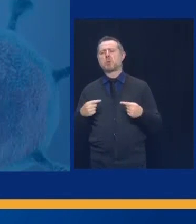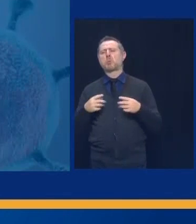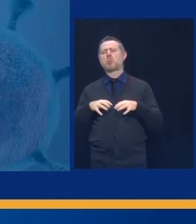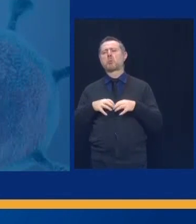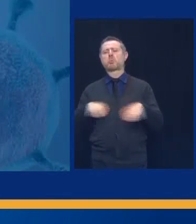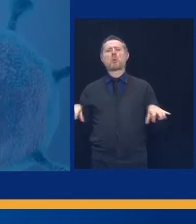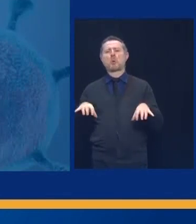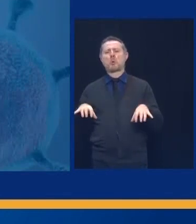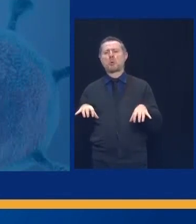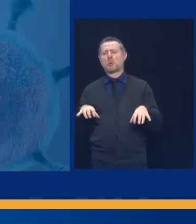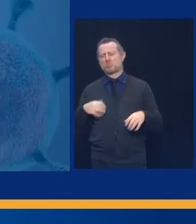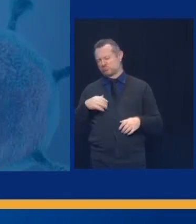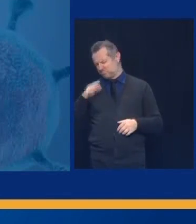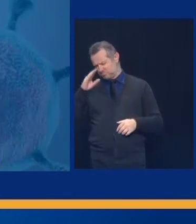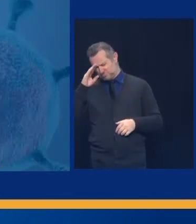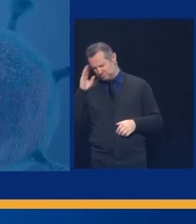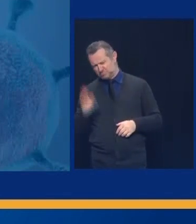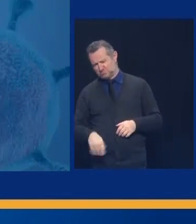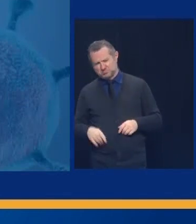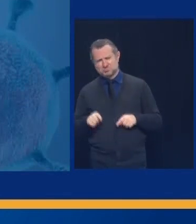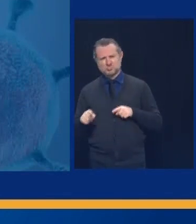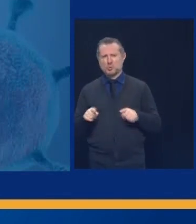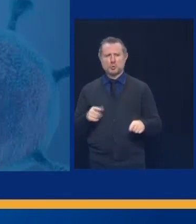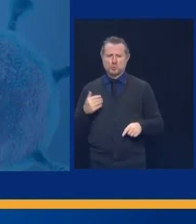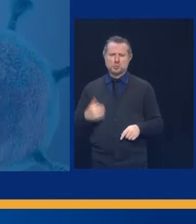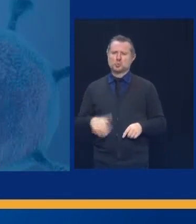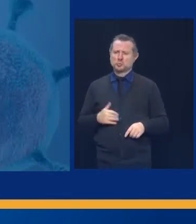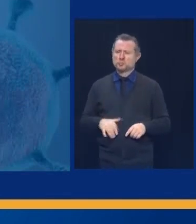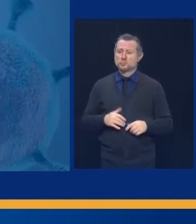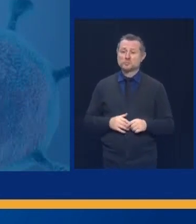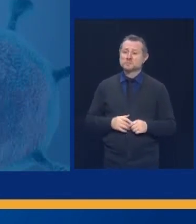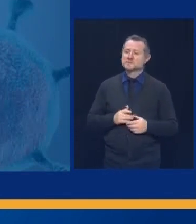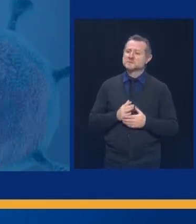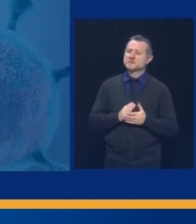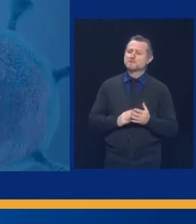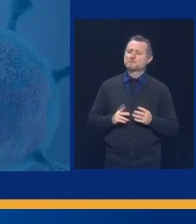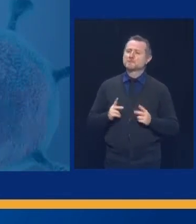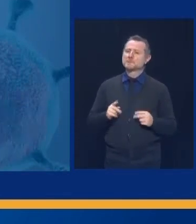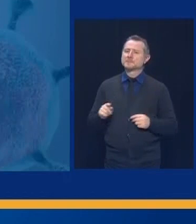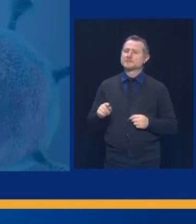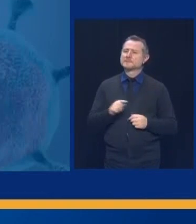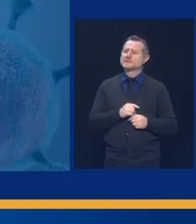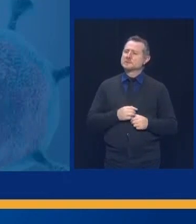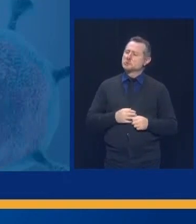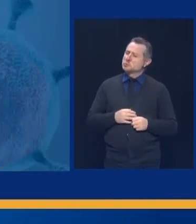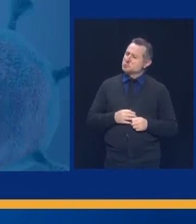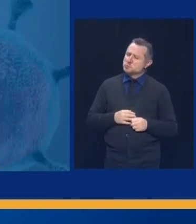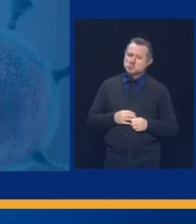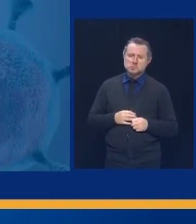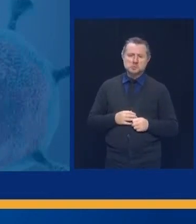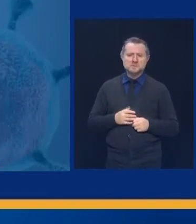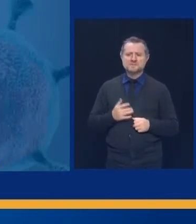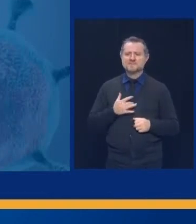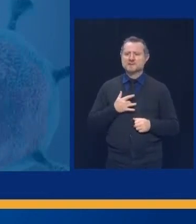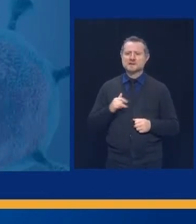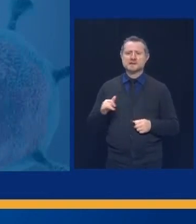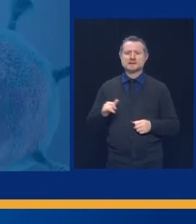LOOK, THIS IS A HIGHLY CHARGED POLITICAL ATMOSPHERE, AND IT'S A POLARIZED ñ2C;SOCIETY. kUw